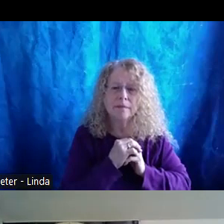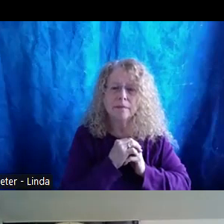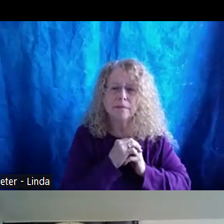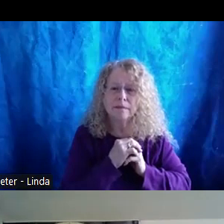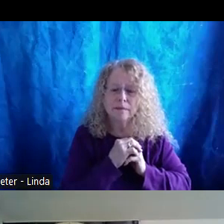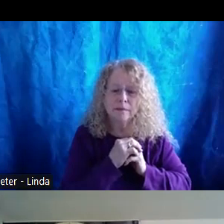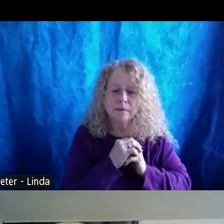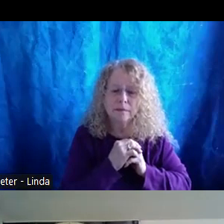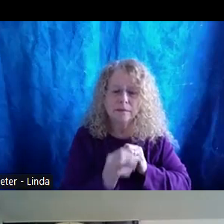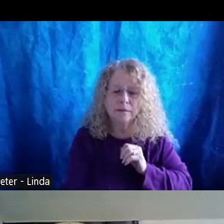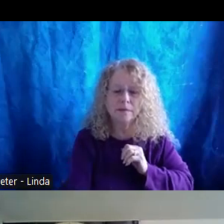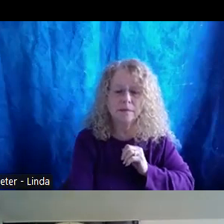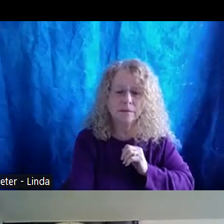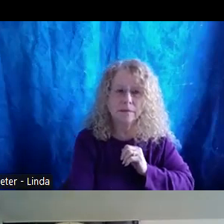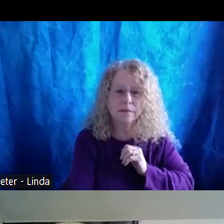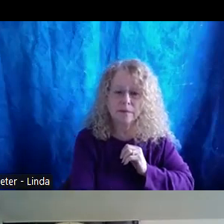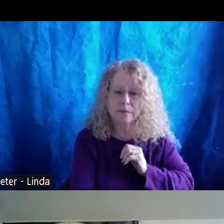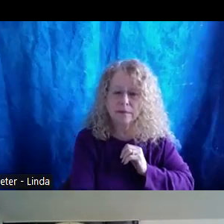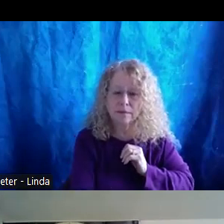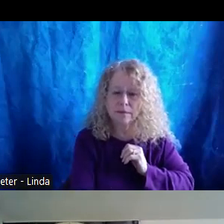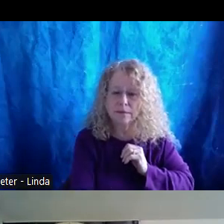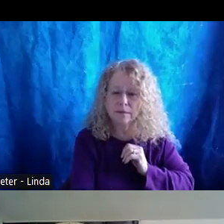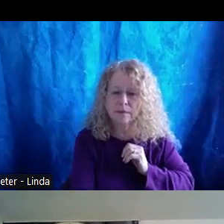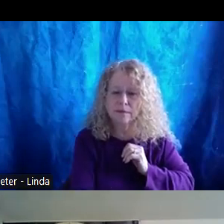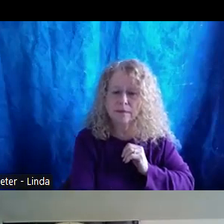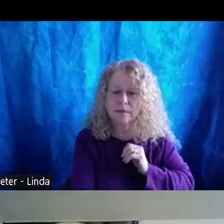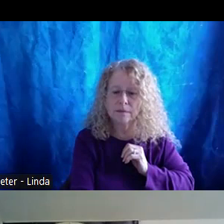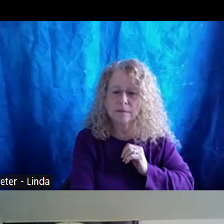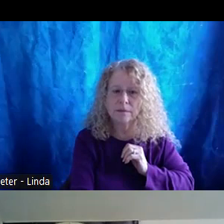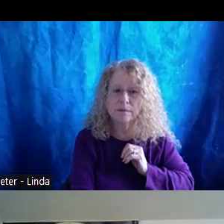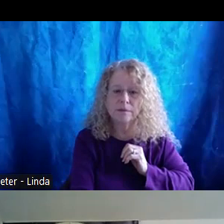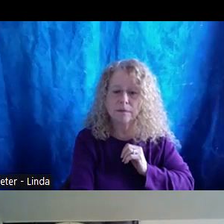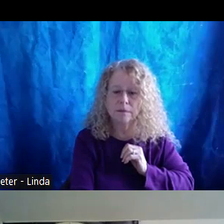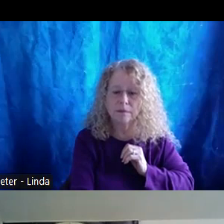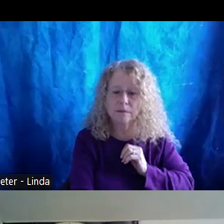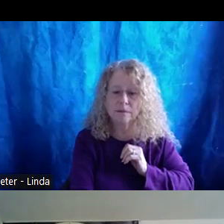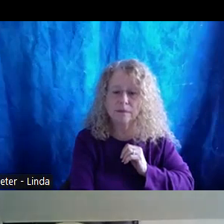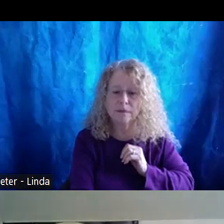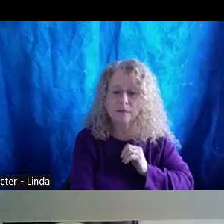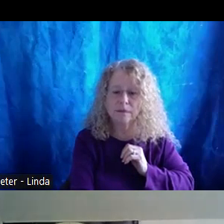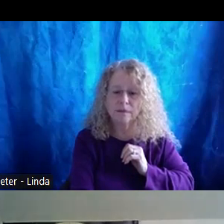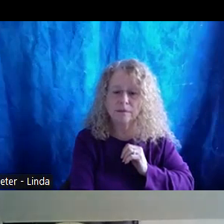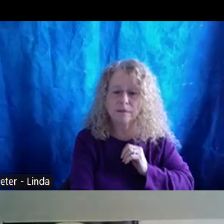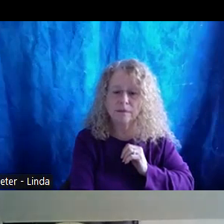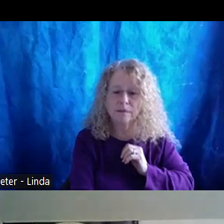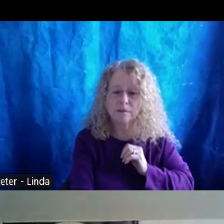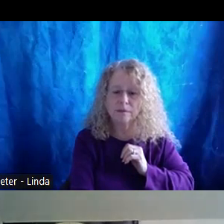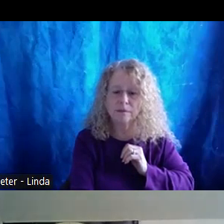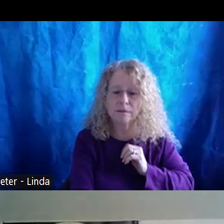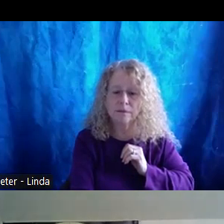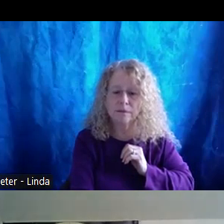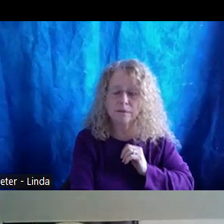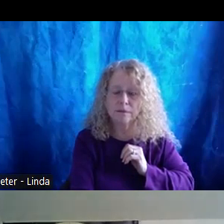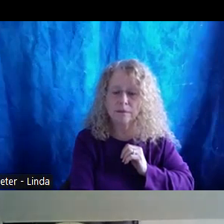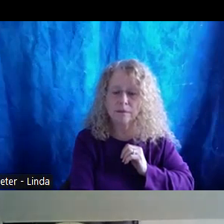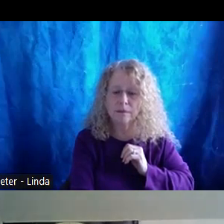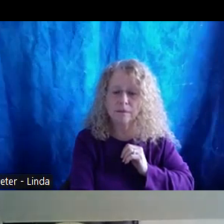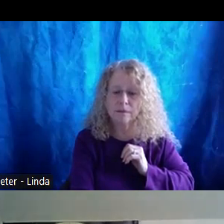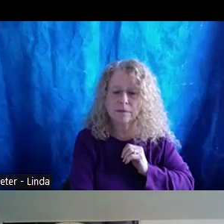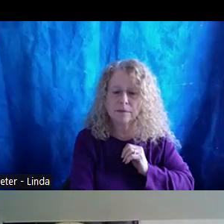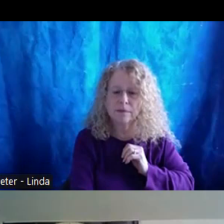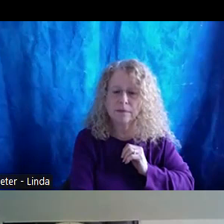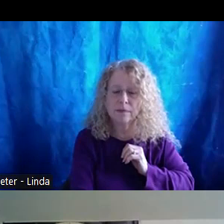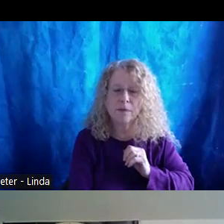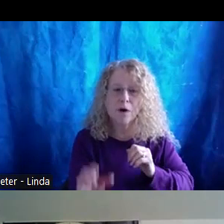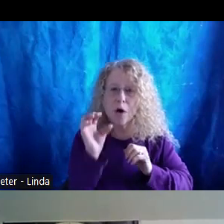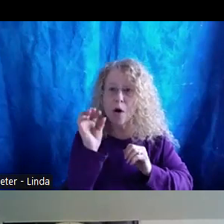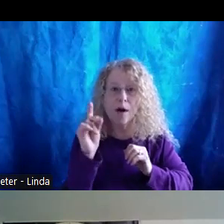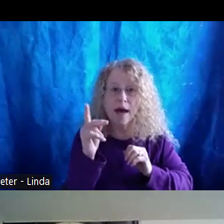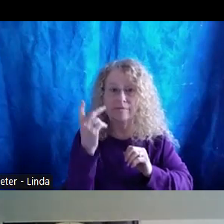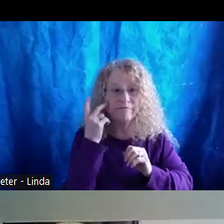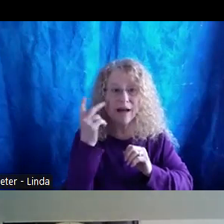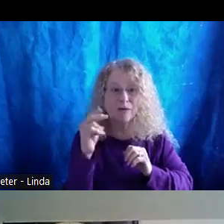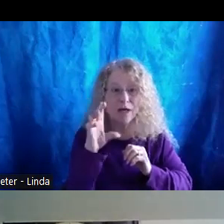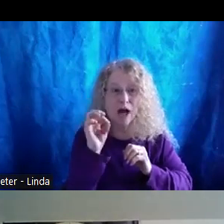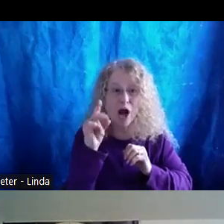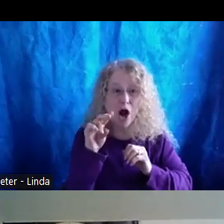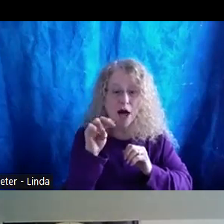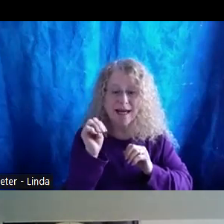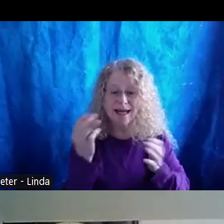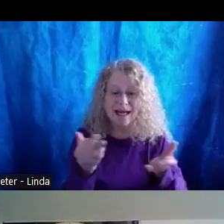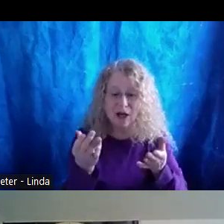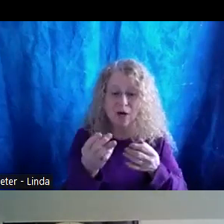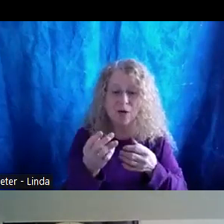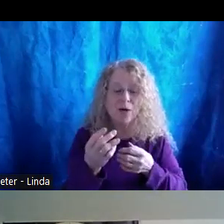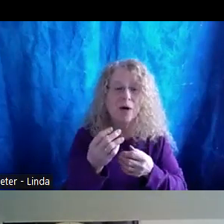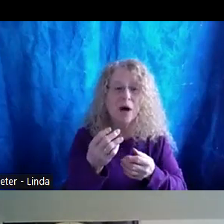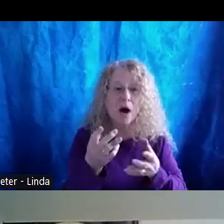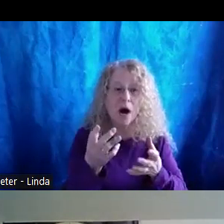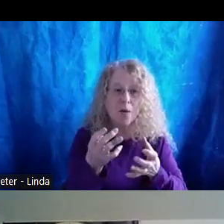ALL RIGHT. I DON'T SEE CONNIE HERE, AND I WANT TO MAKE THE MOST OF OUR TIME, SO IF CONNIE